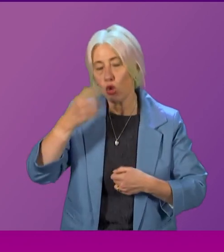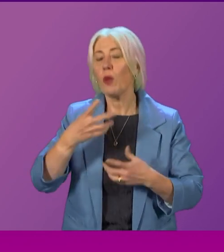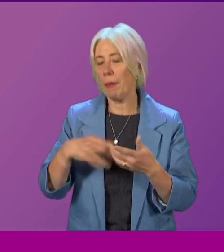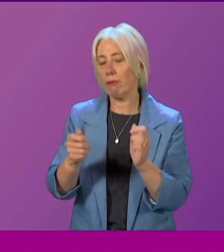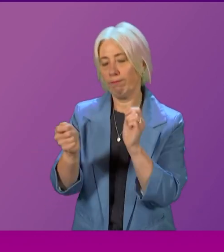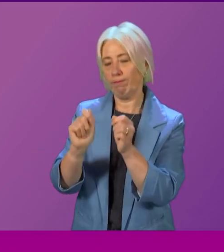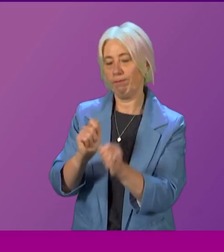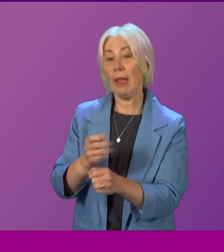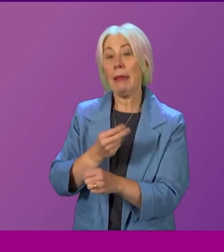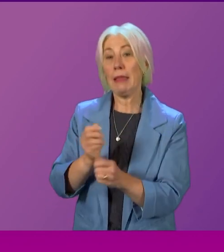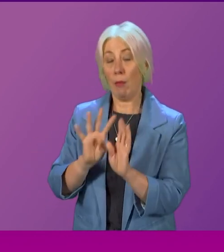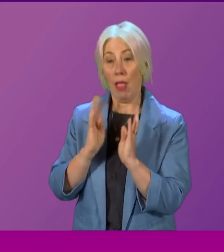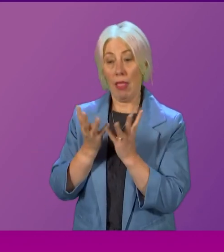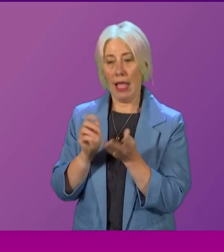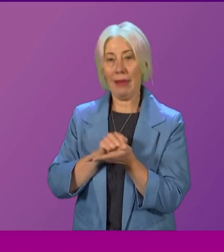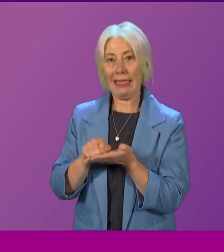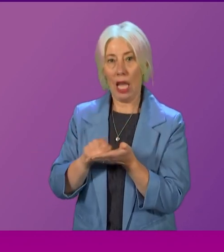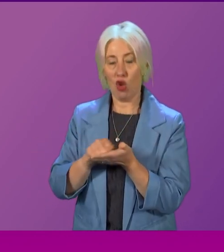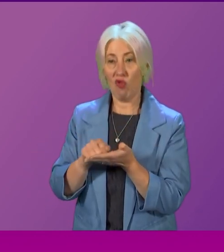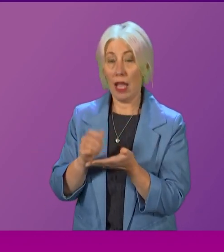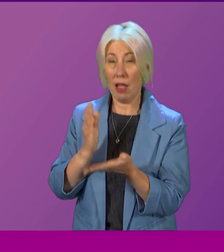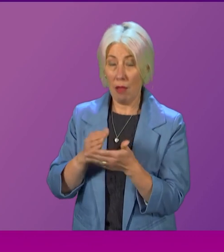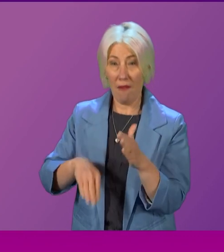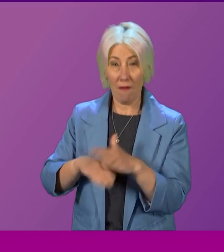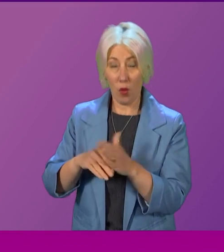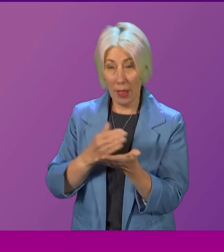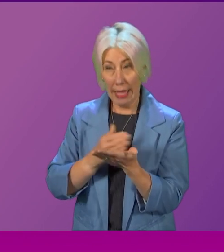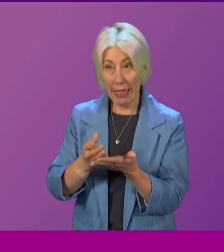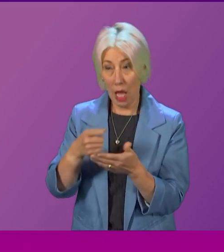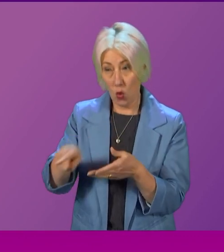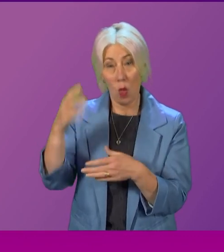The cabinet secretary will have set out fully and clearly to the committee the reasons why